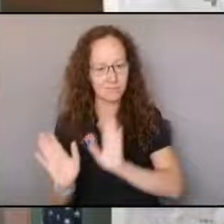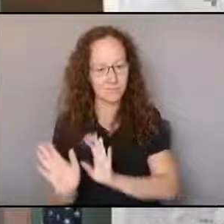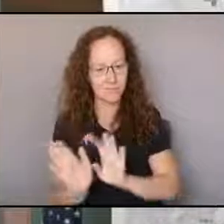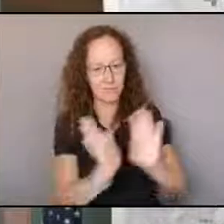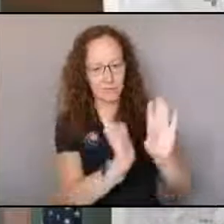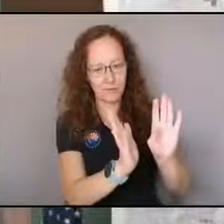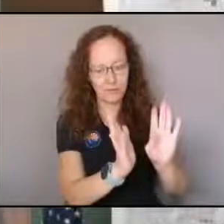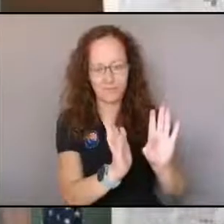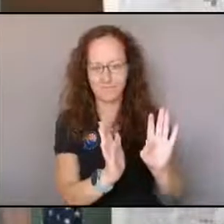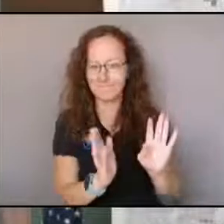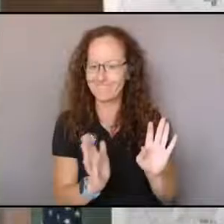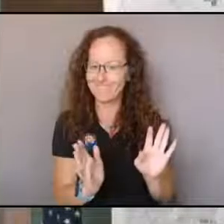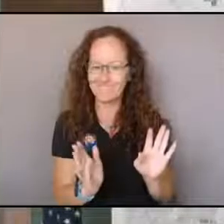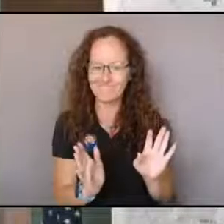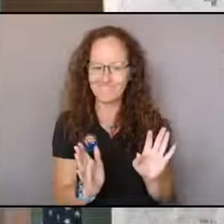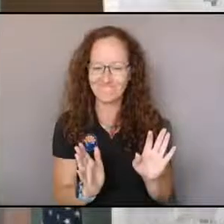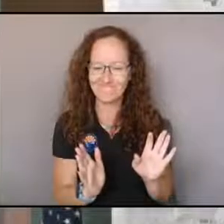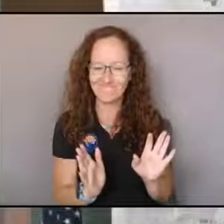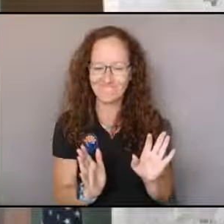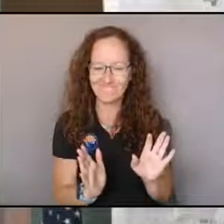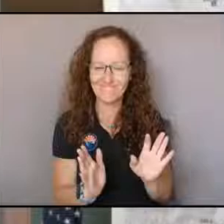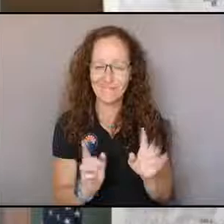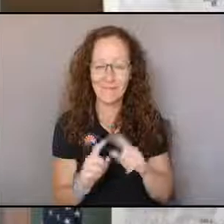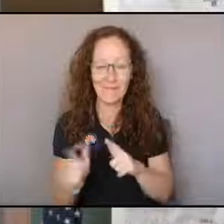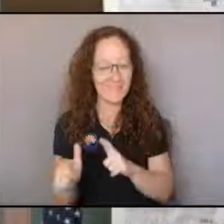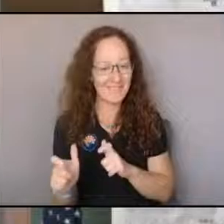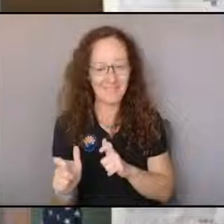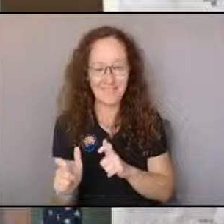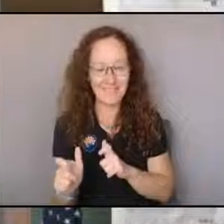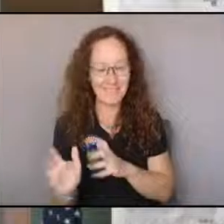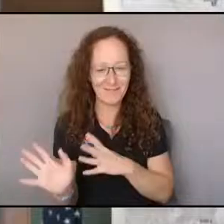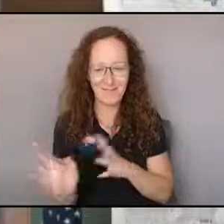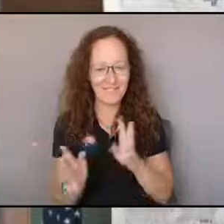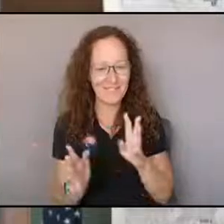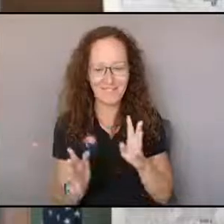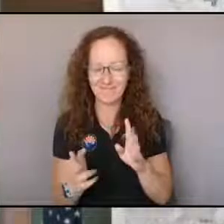WE DON'T HAVE GOOD WIND SPEEDS OR MUCH ELSE IN TERMS OF